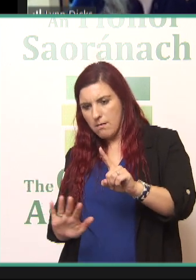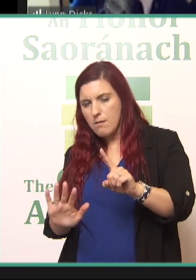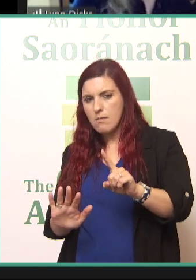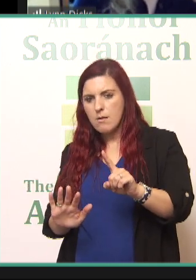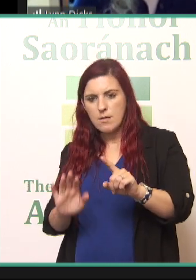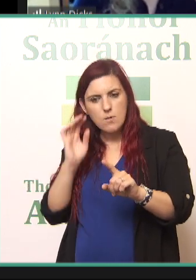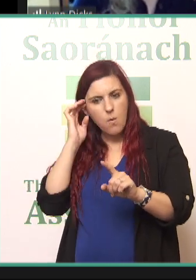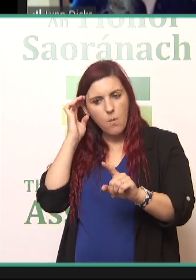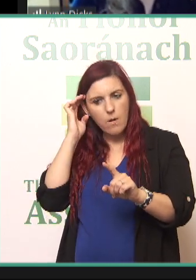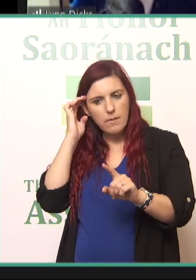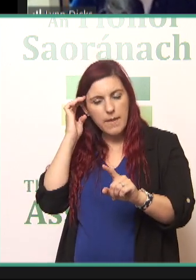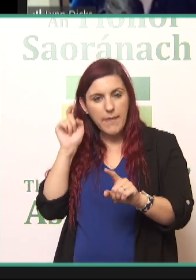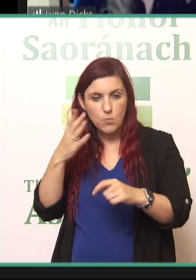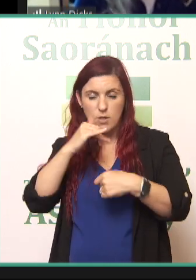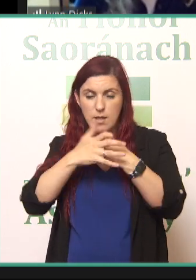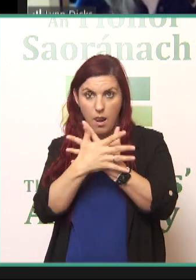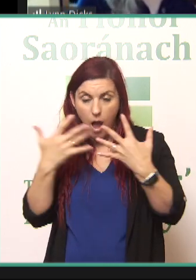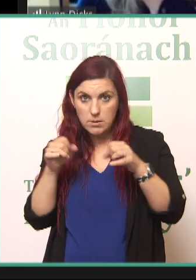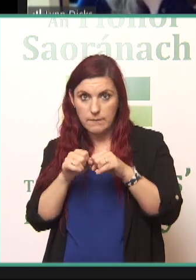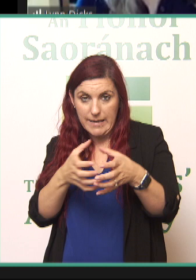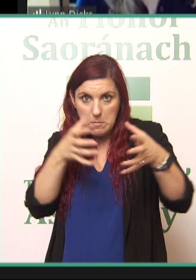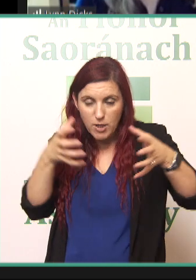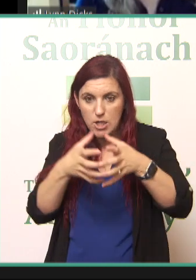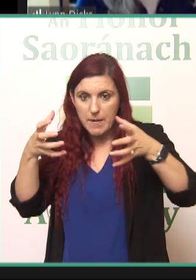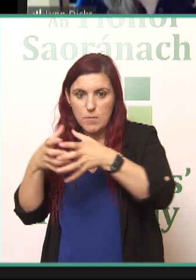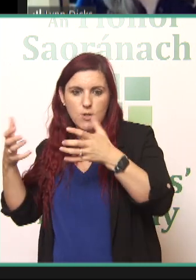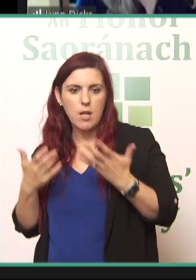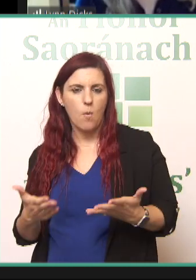the areas where there's a lot of expansion and I'm going to take you to one of those